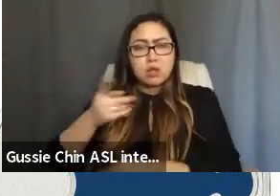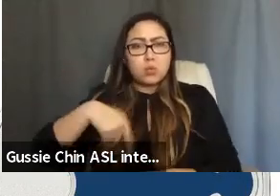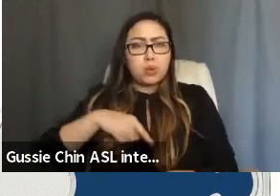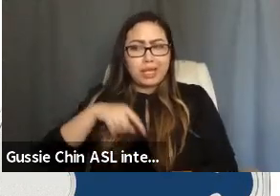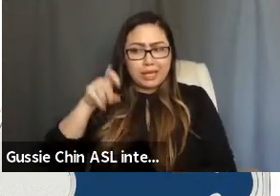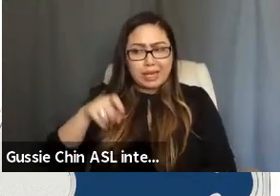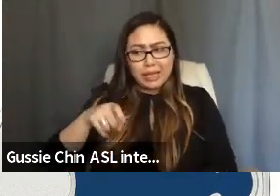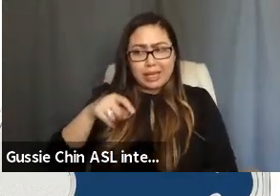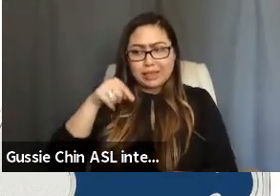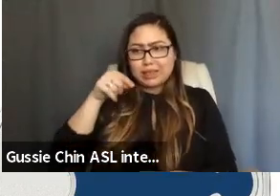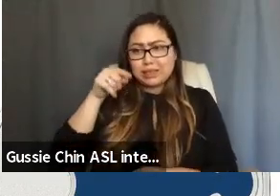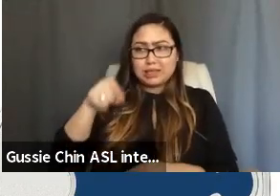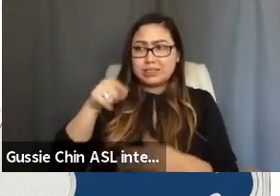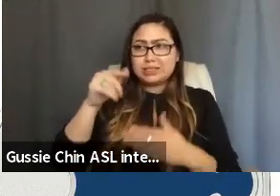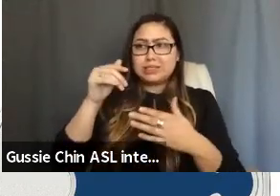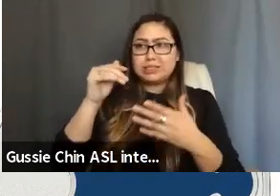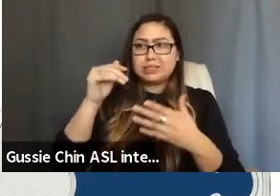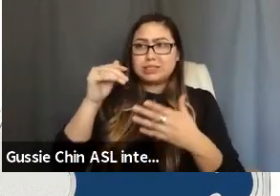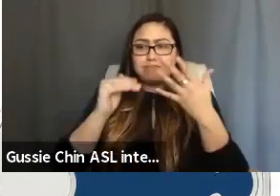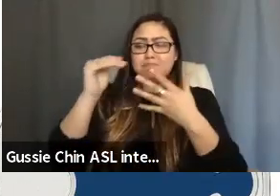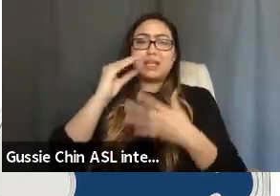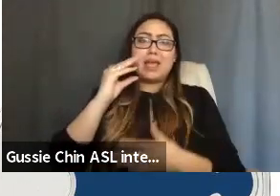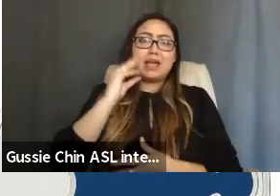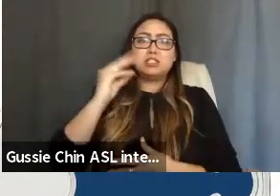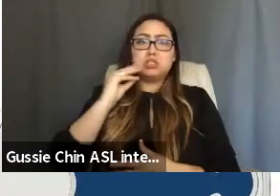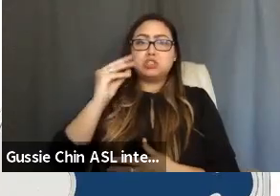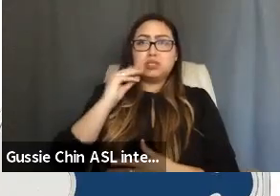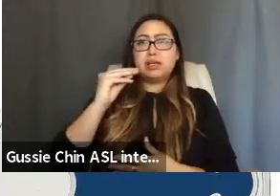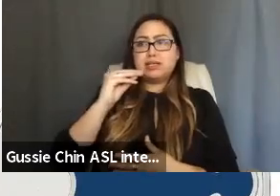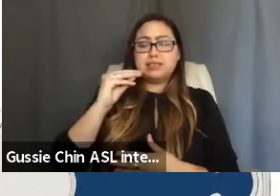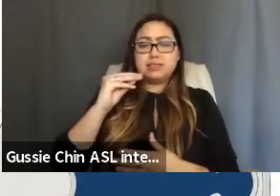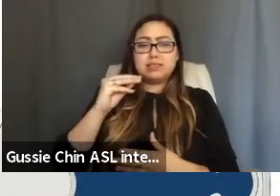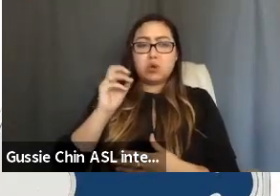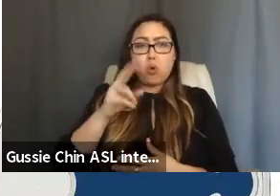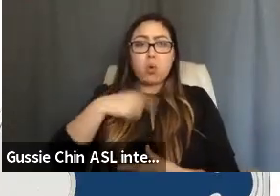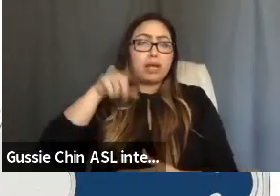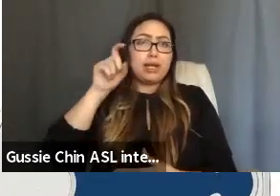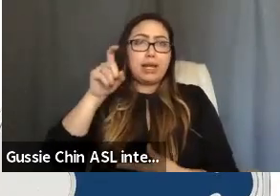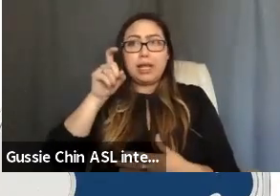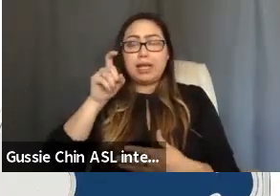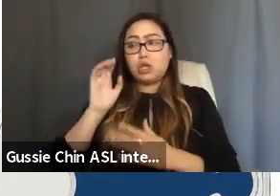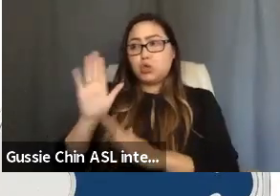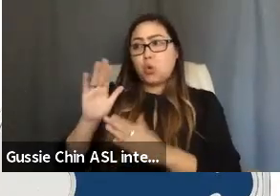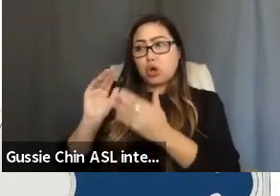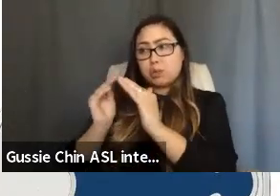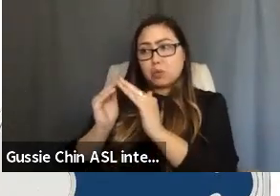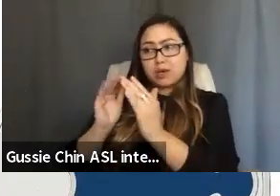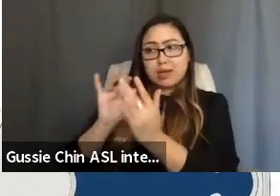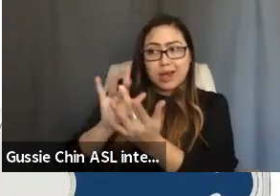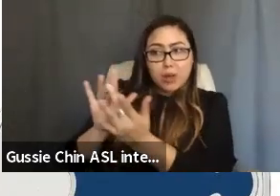supply chain expertise in this operation or we need your community network and connections and